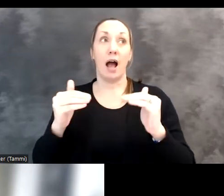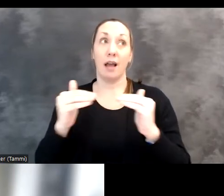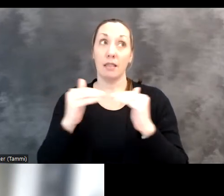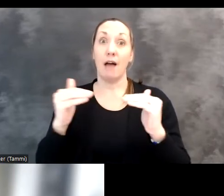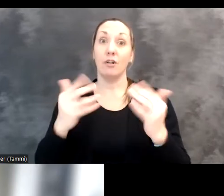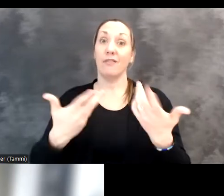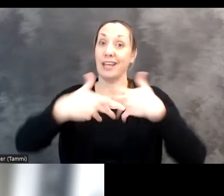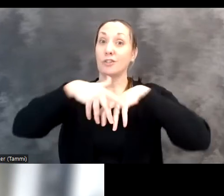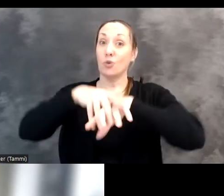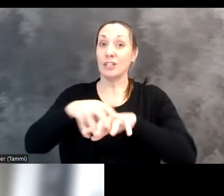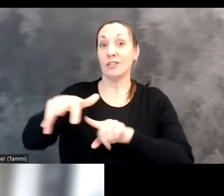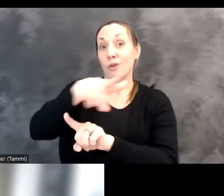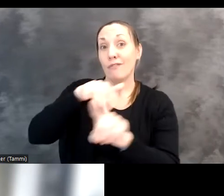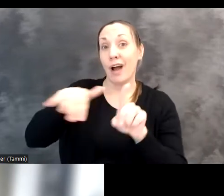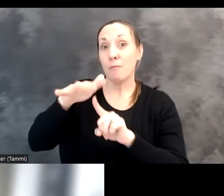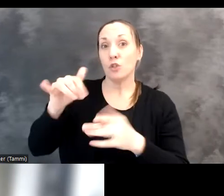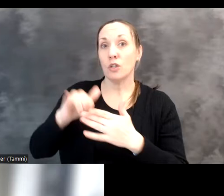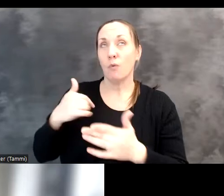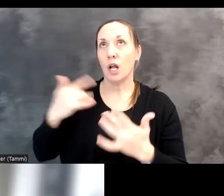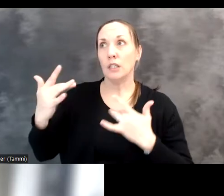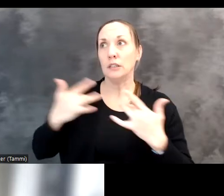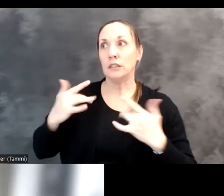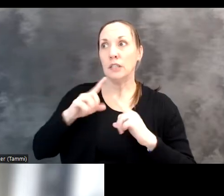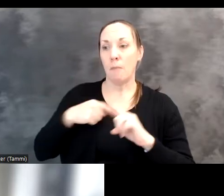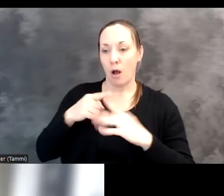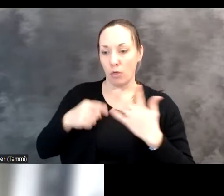life is going to throw at them and also have a high-level of